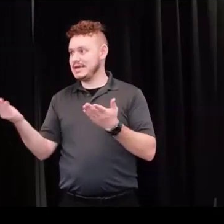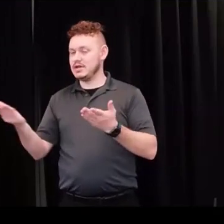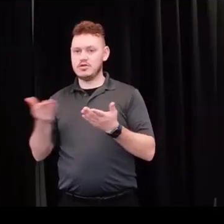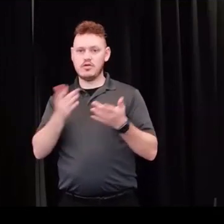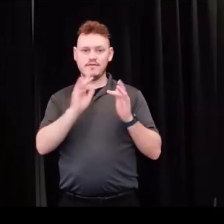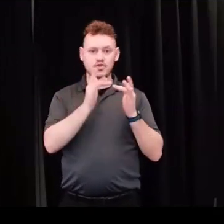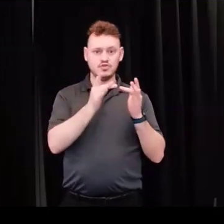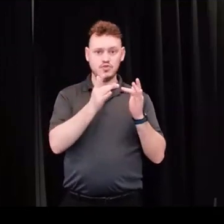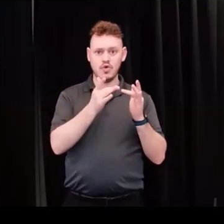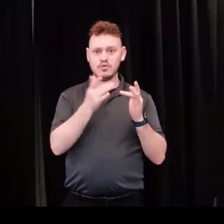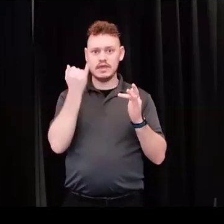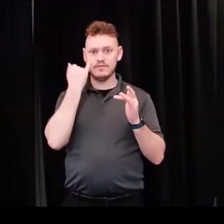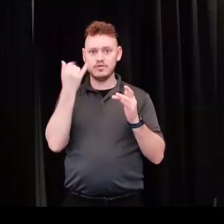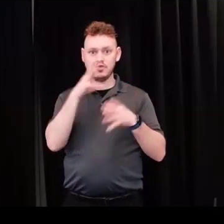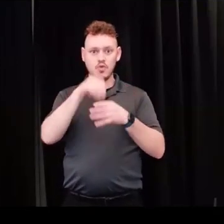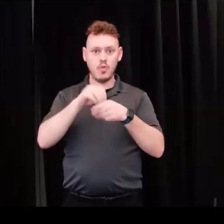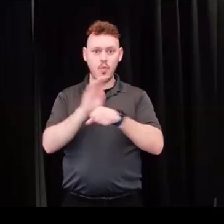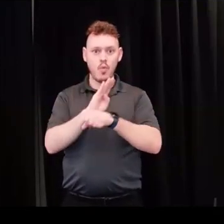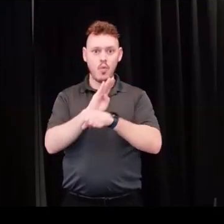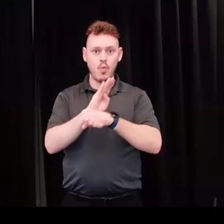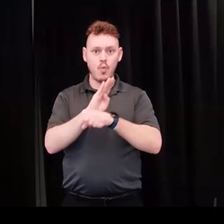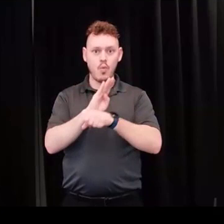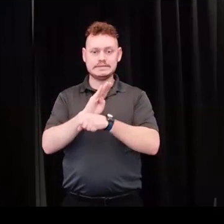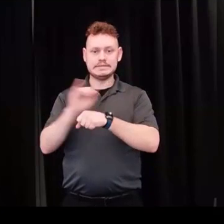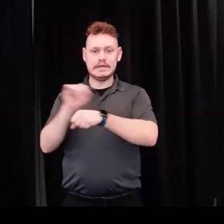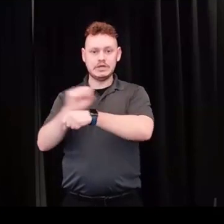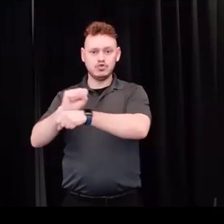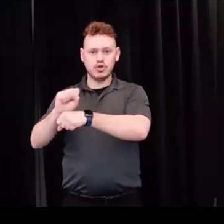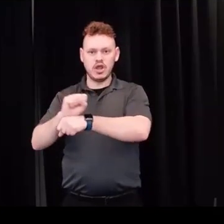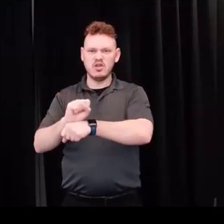audience who are in business and industry, this is going to make a little bit more sense to you.